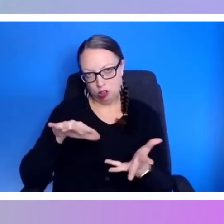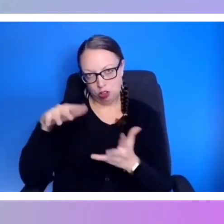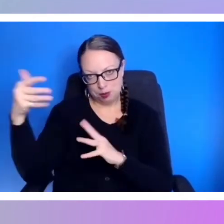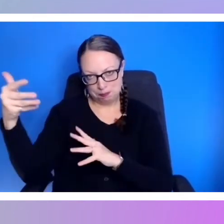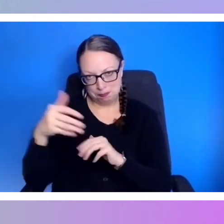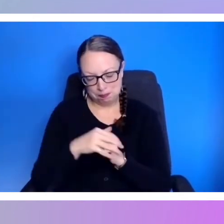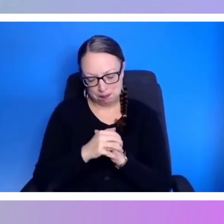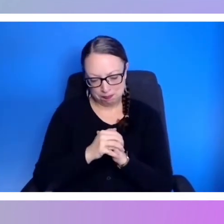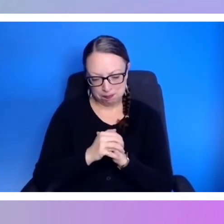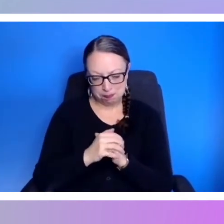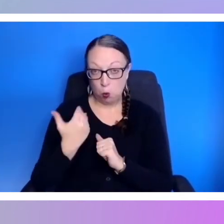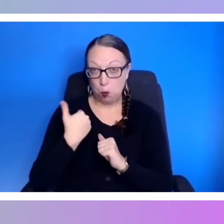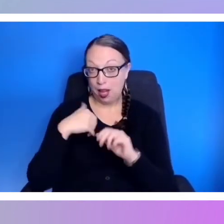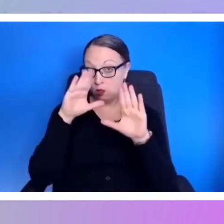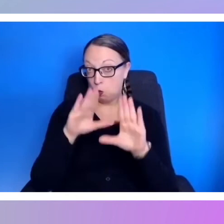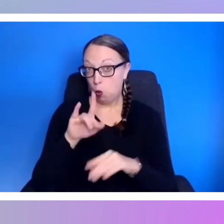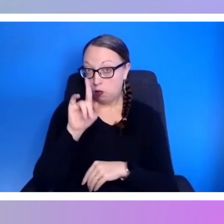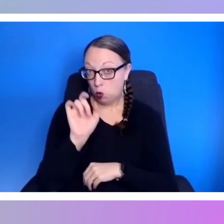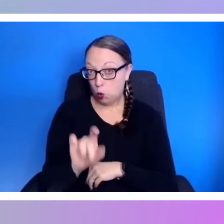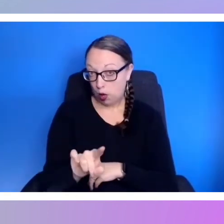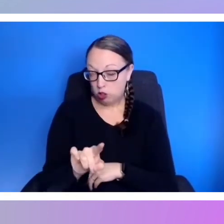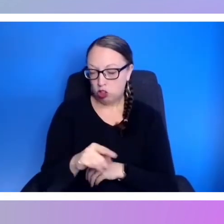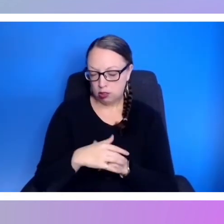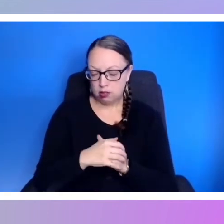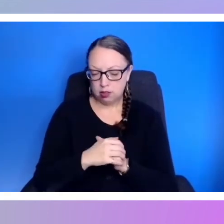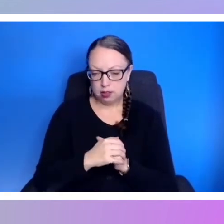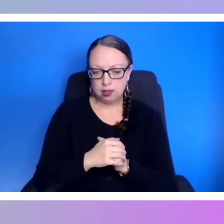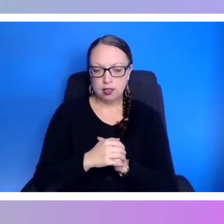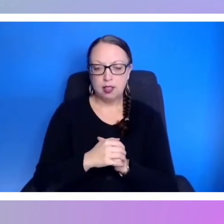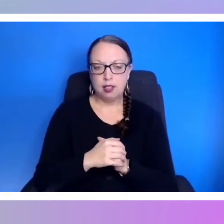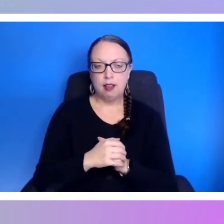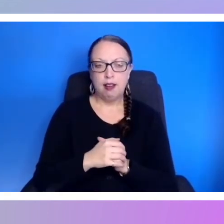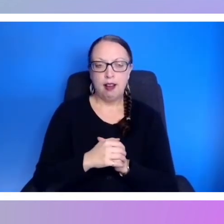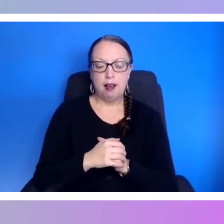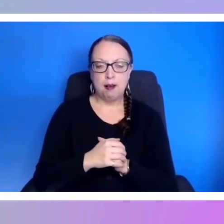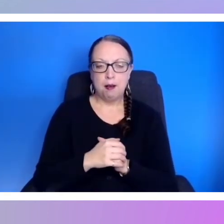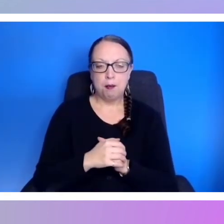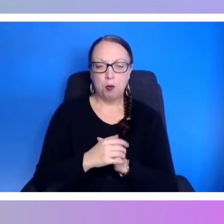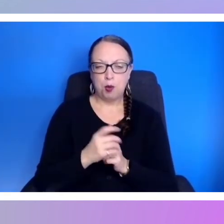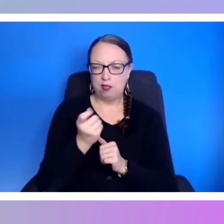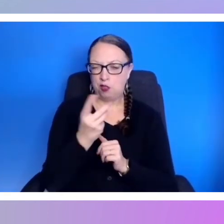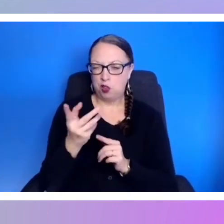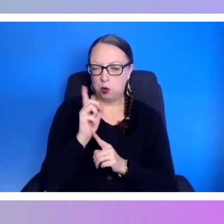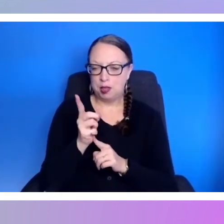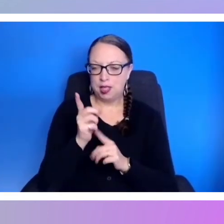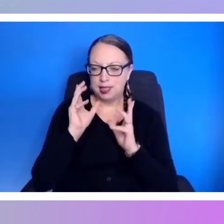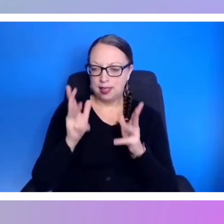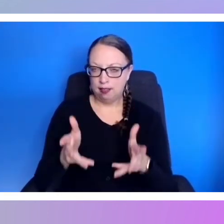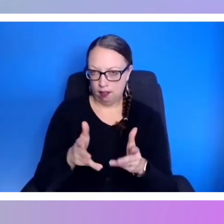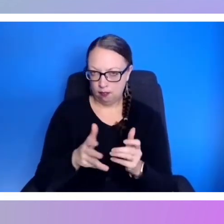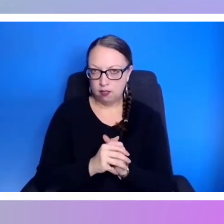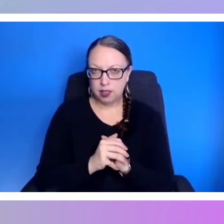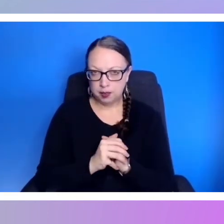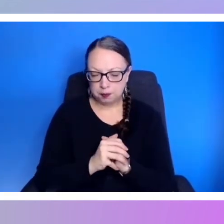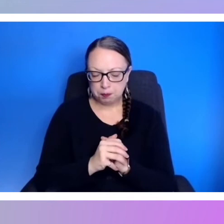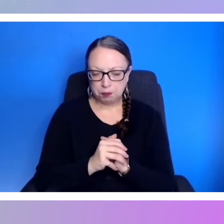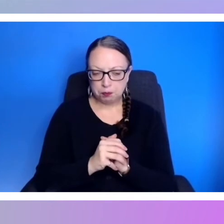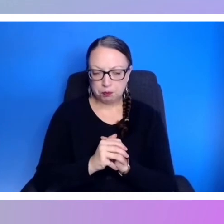We do have some great questions I'd love to get to we've got some a few minutes here. I think you touched on this